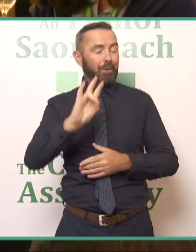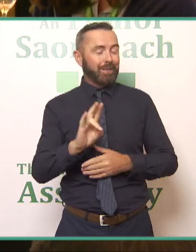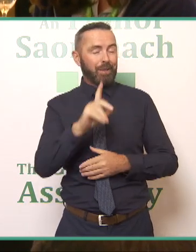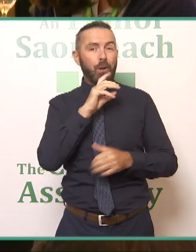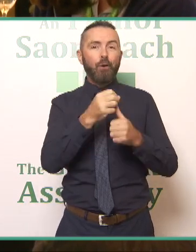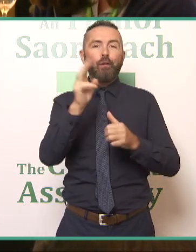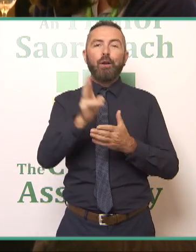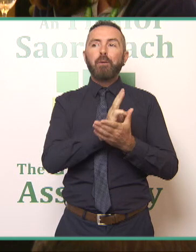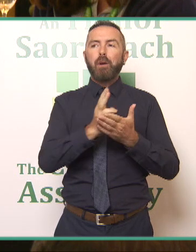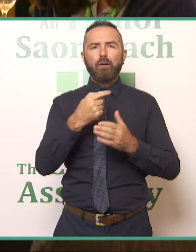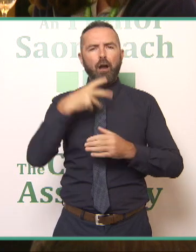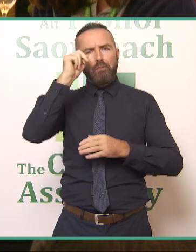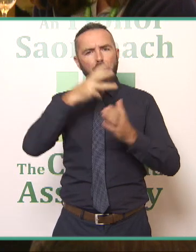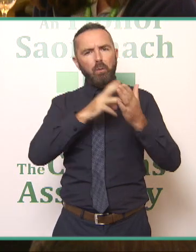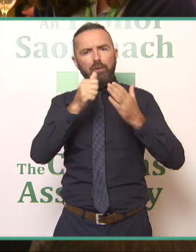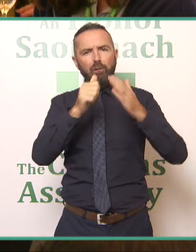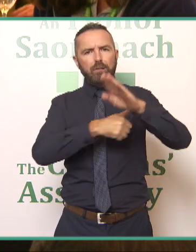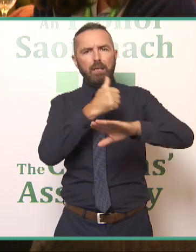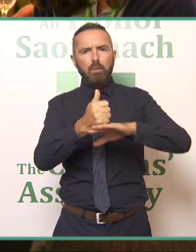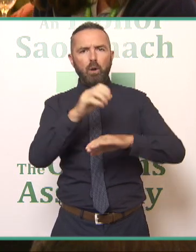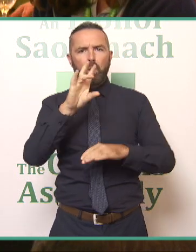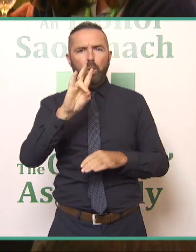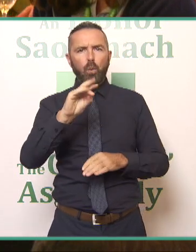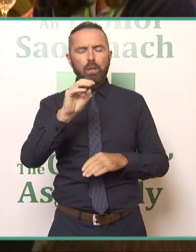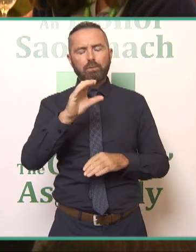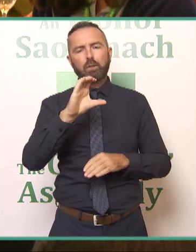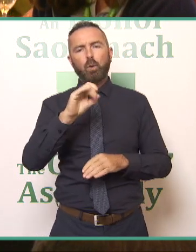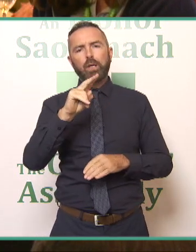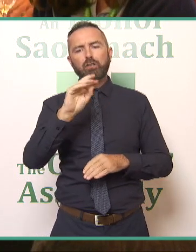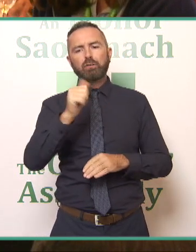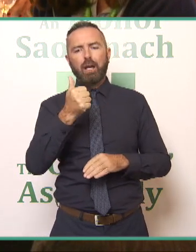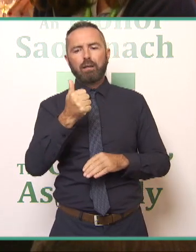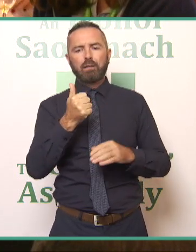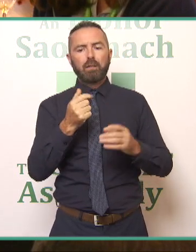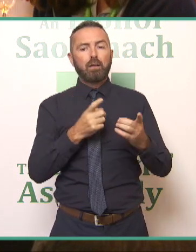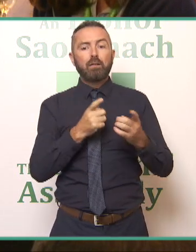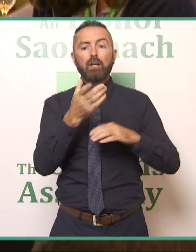I remember when Queen she was set up and it was to produce timber for our native building industry. Are you